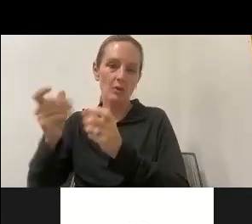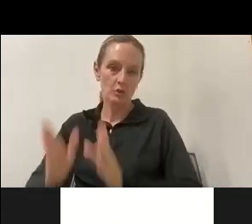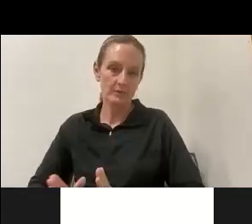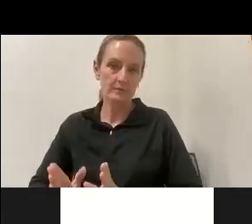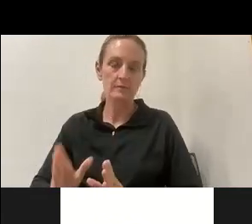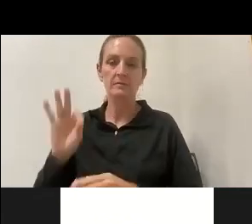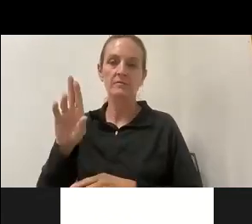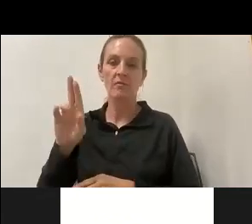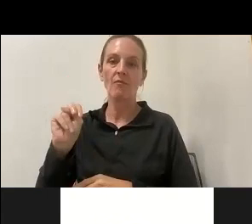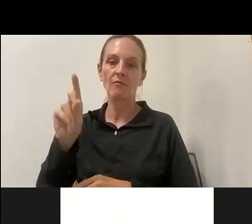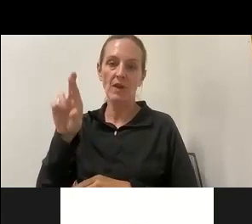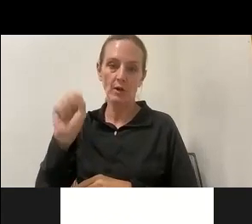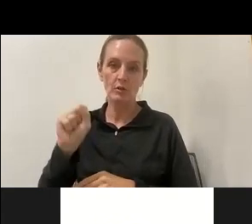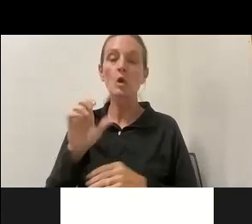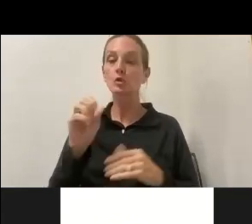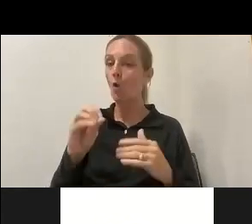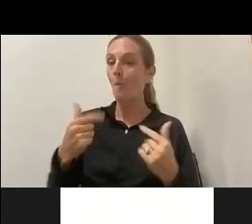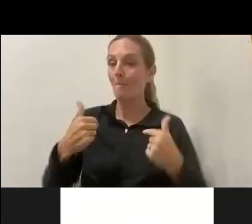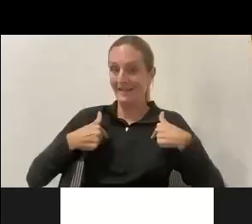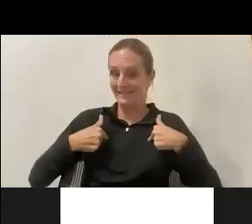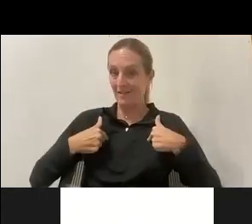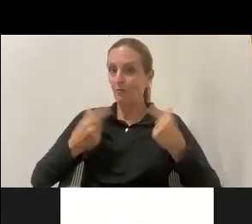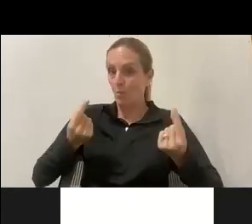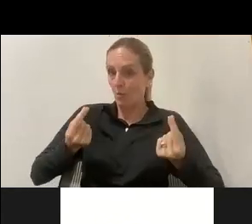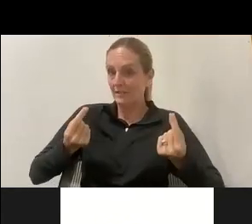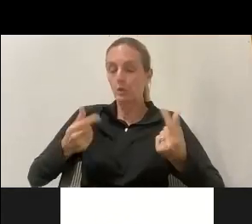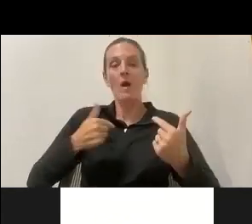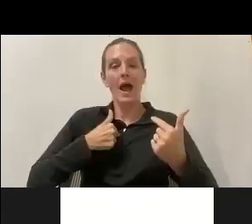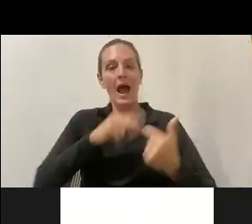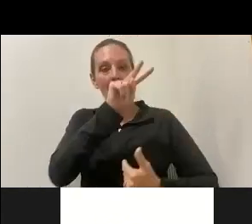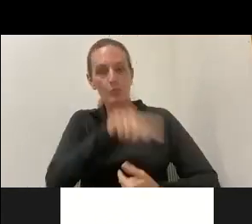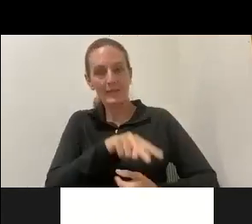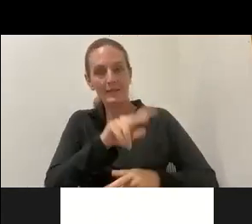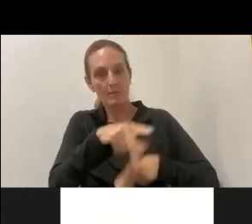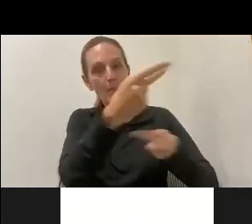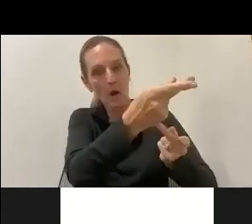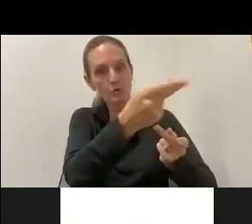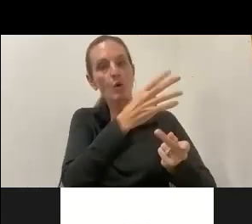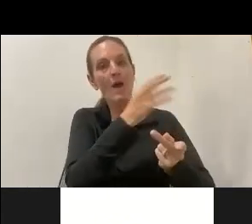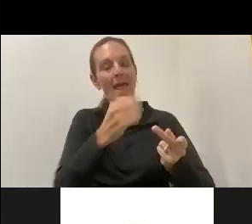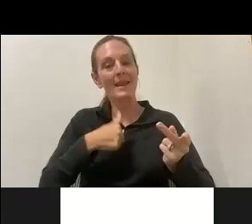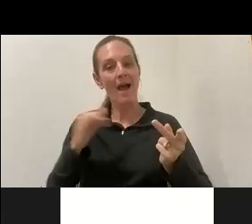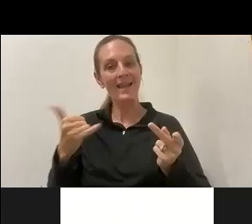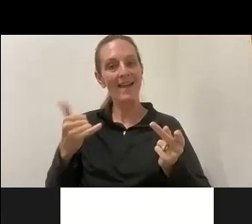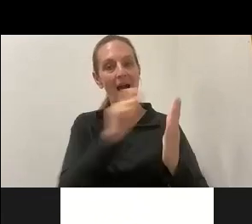is I will go through the information on the proposal and highlight the objectives of that